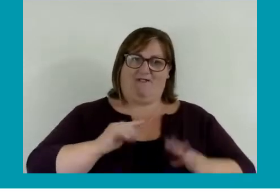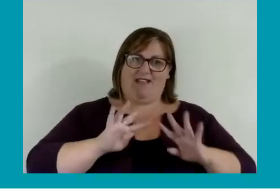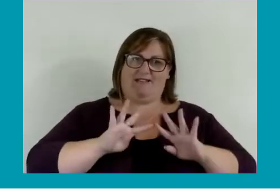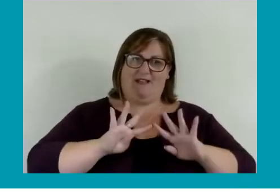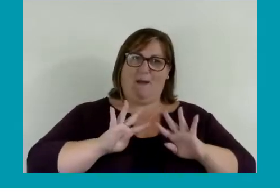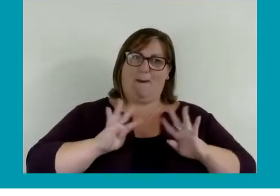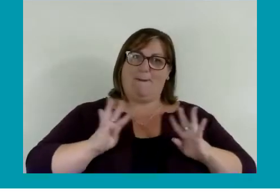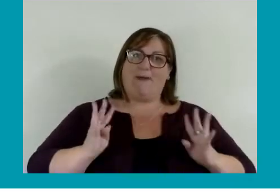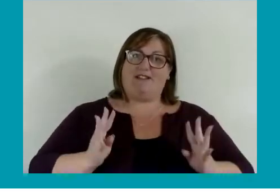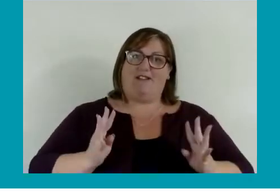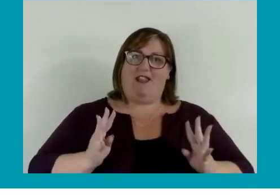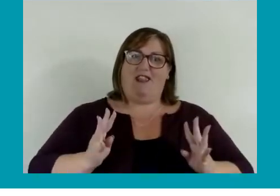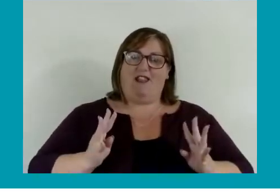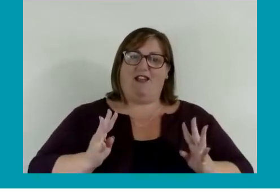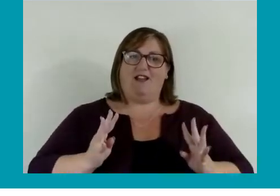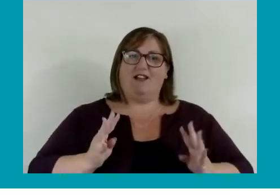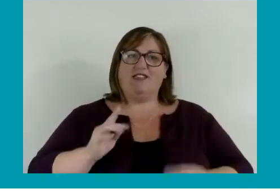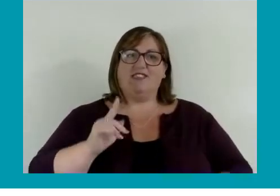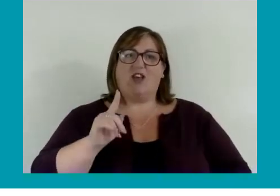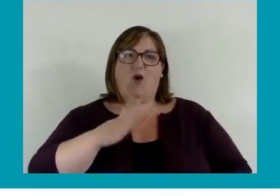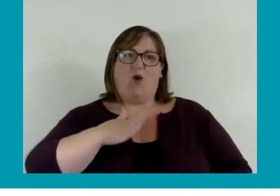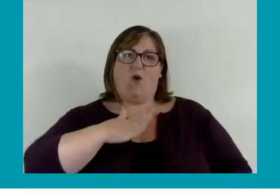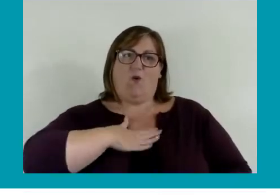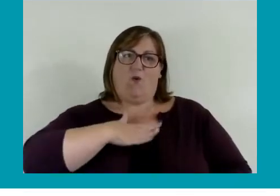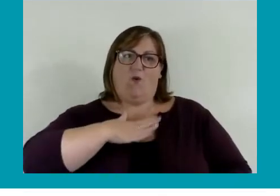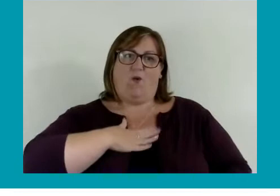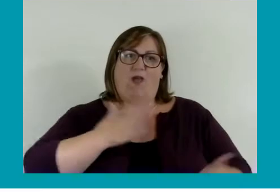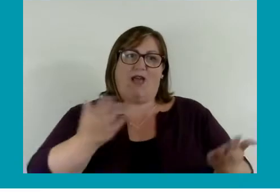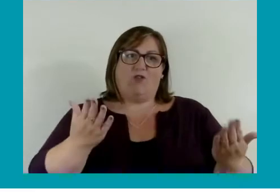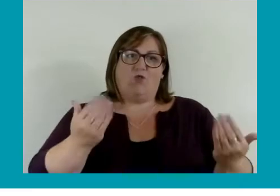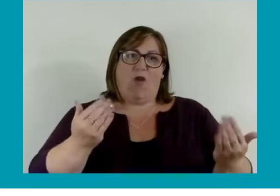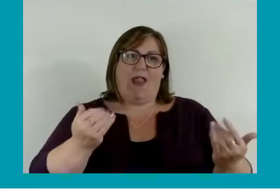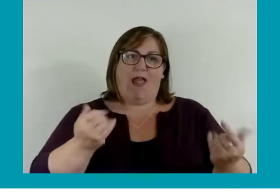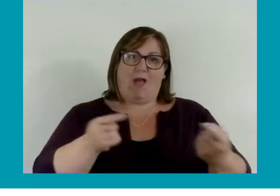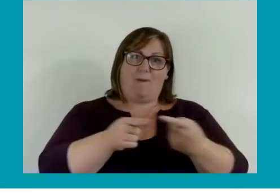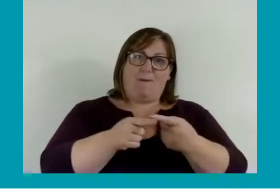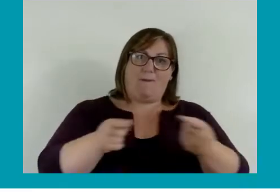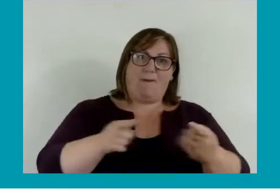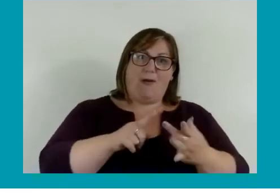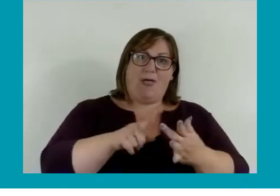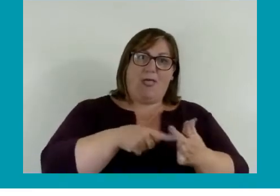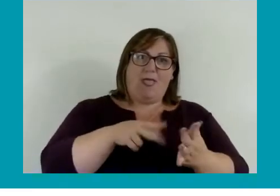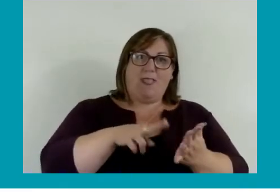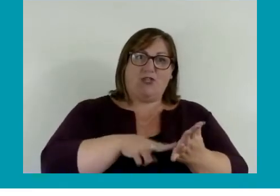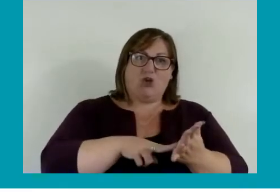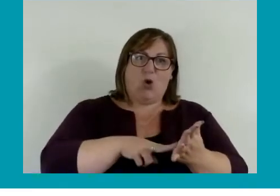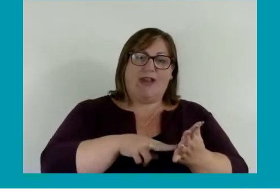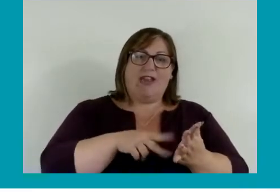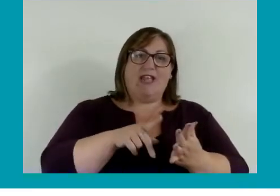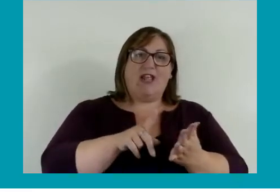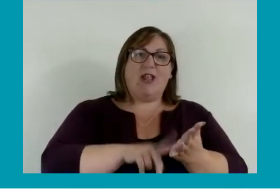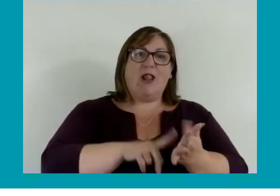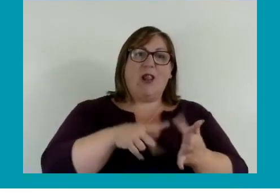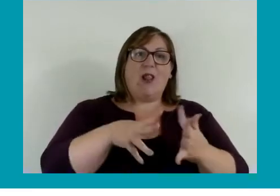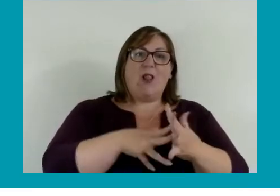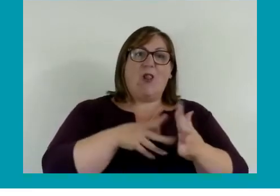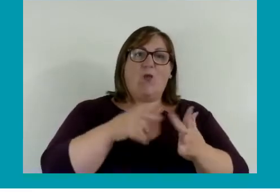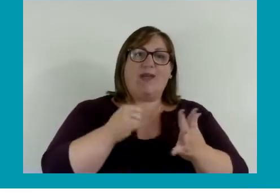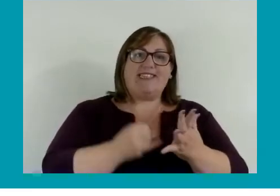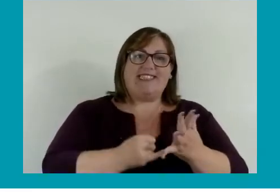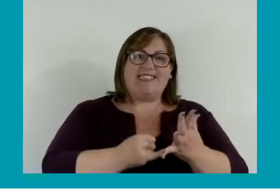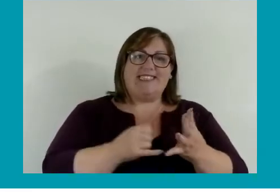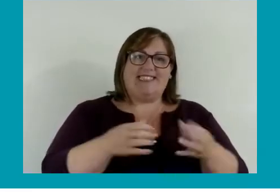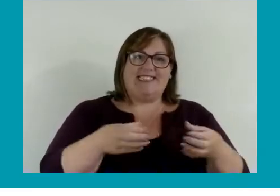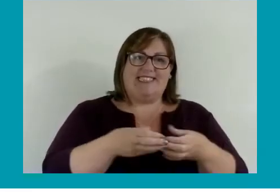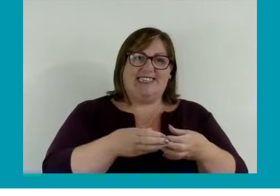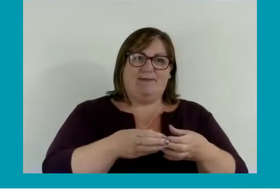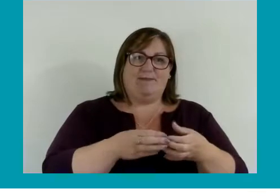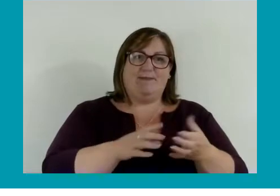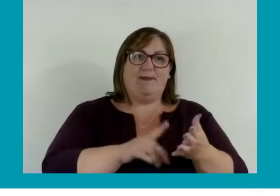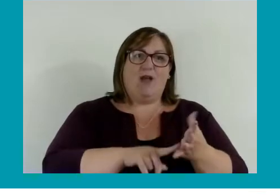I would like to welcome the John Lewis Partnership team and today we have Laura, Nicole and Helen